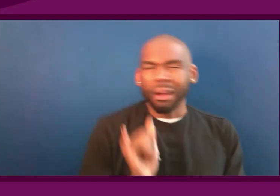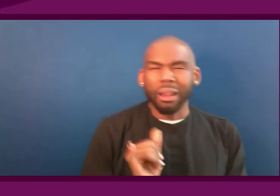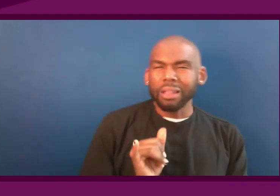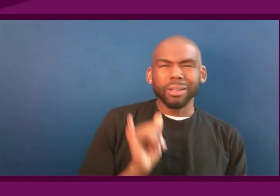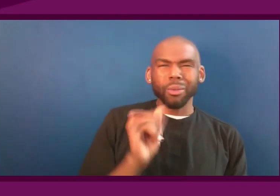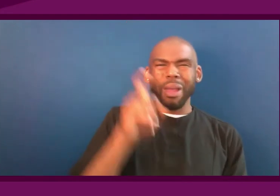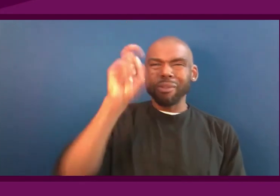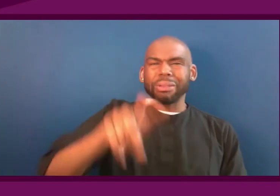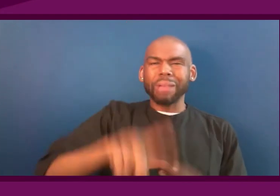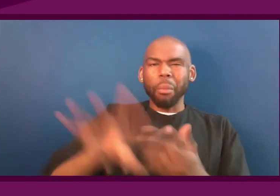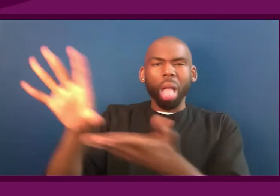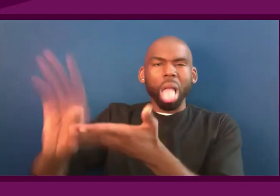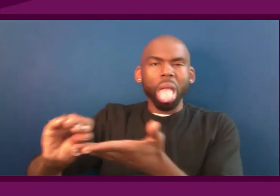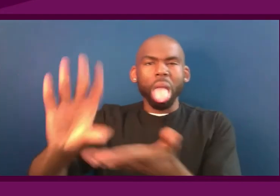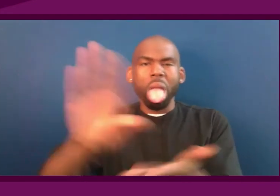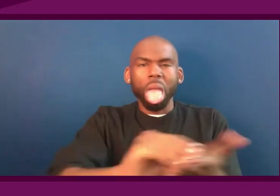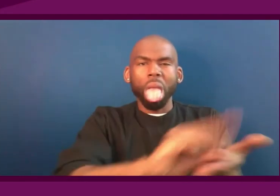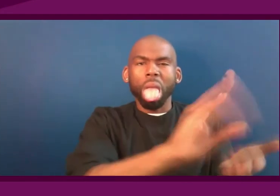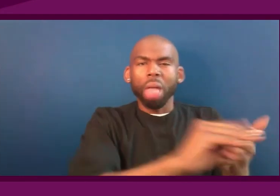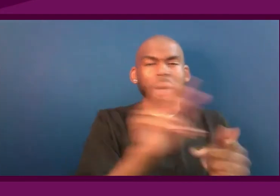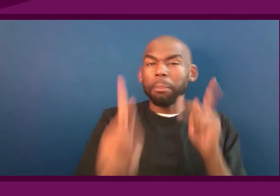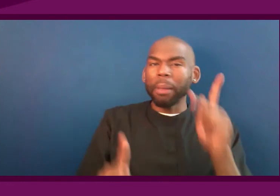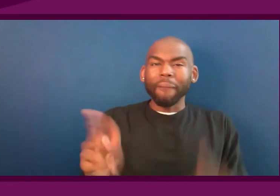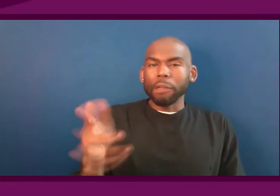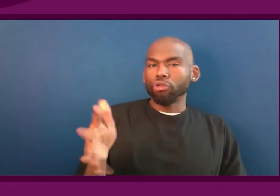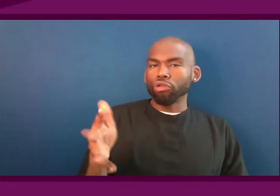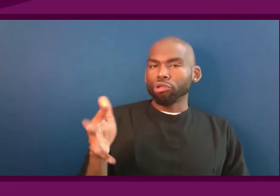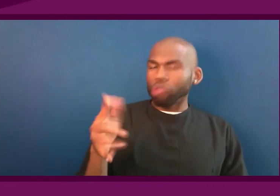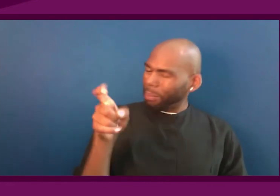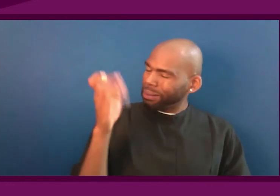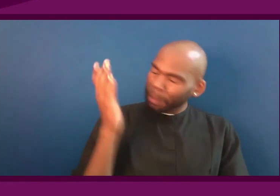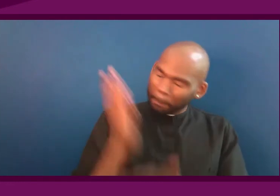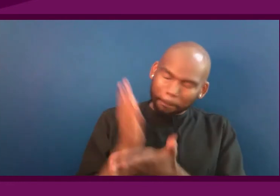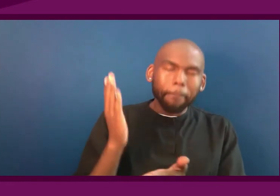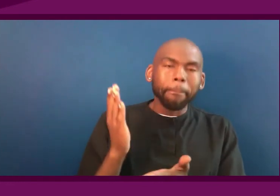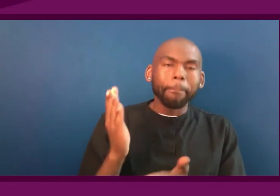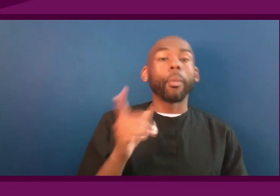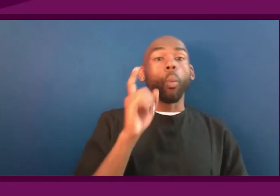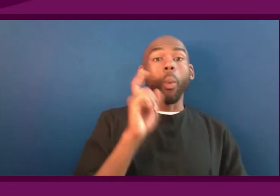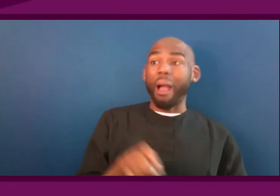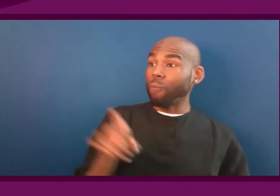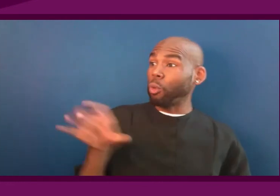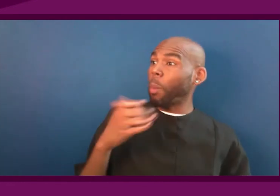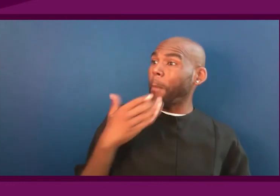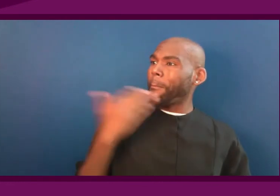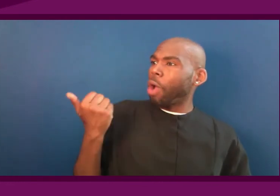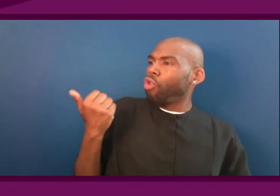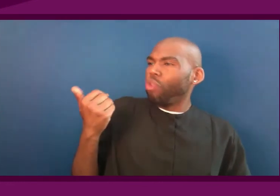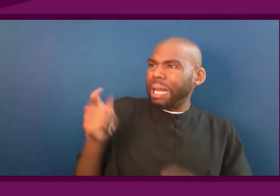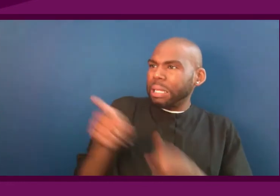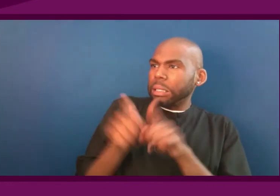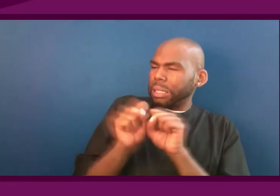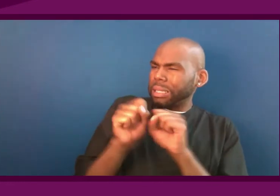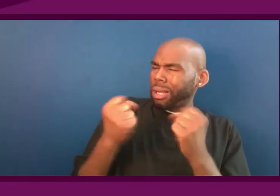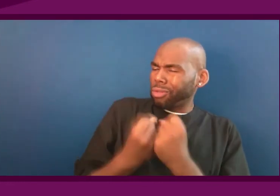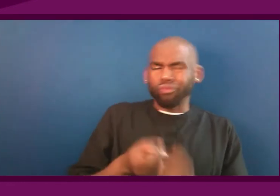that that people with disabilities are included in their planning and overall business practices? Debra Ruh: Well, in the first place,